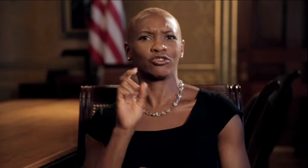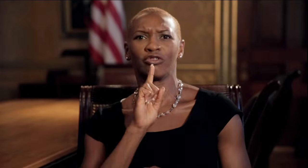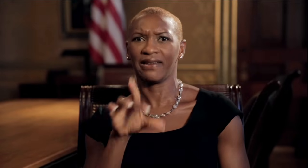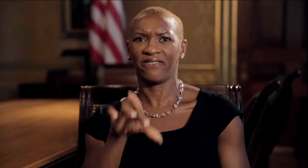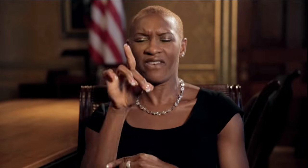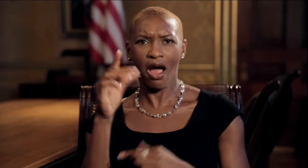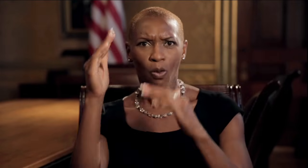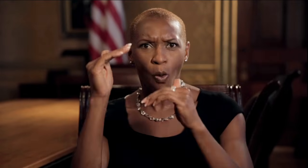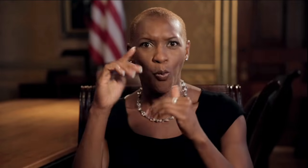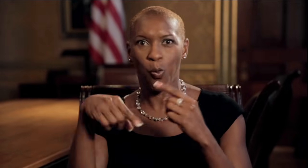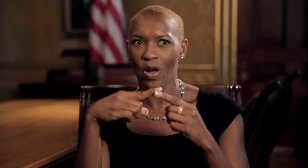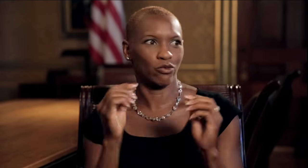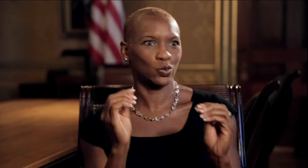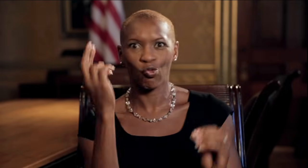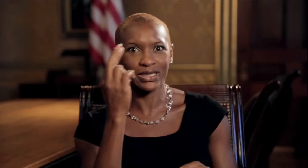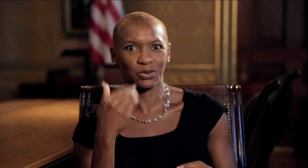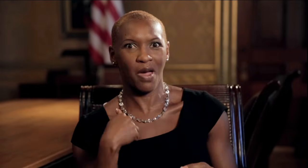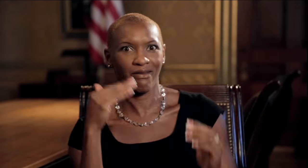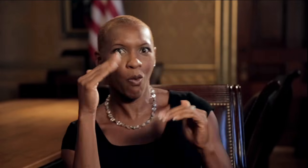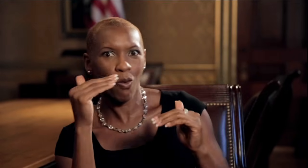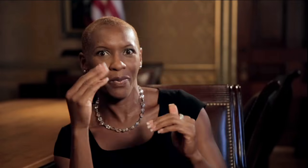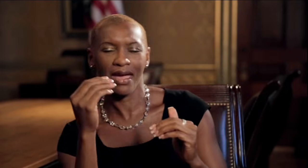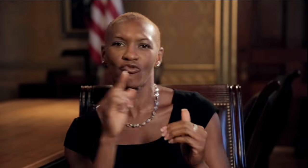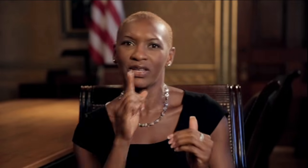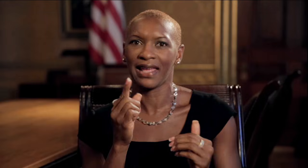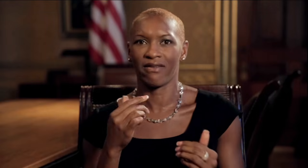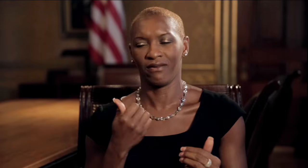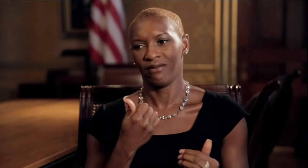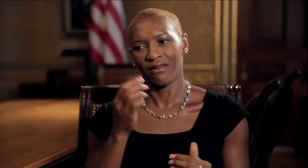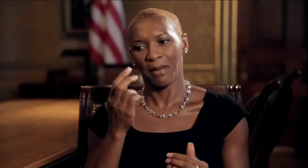the ability to find hope when there was no reason to have hope,